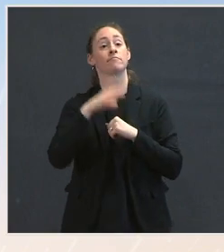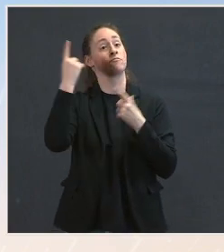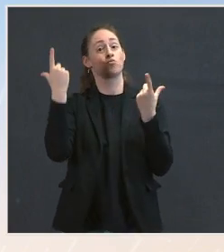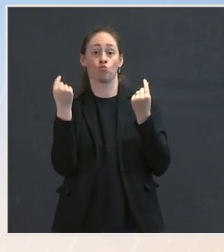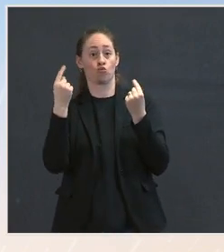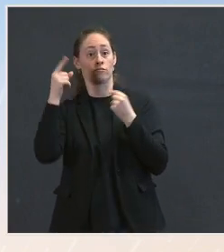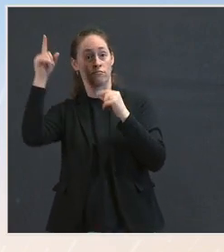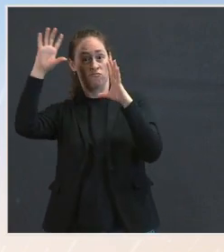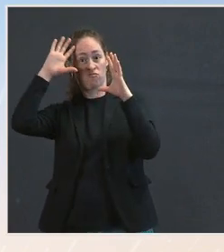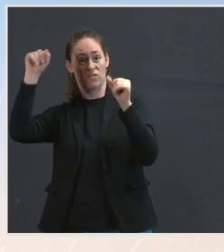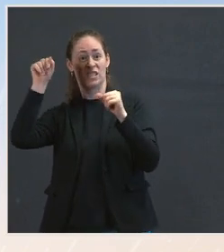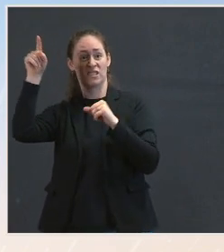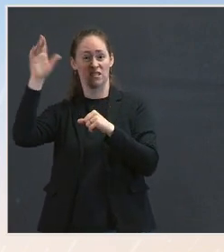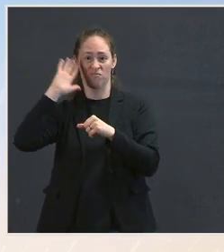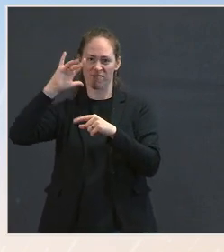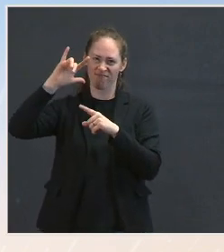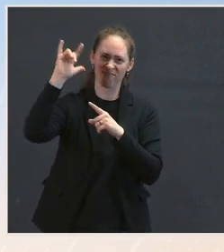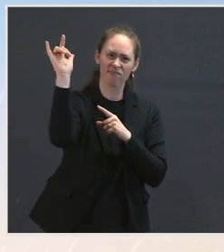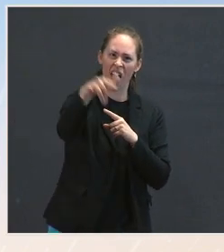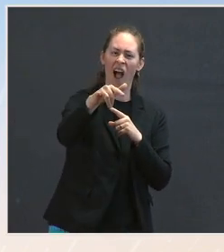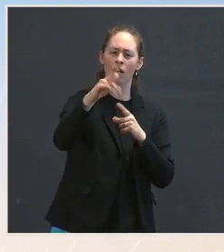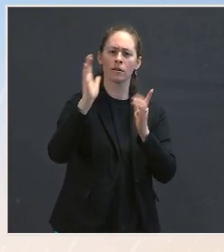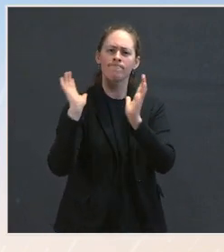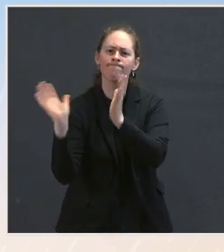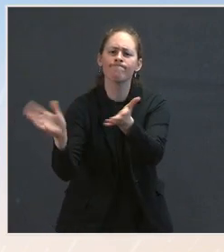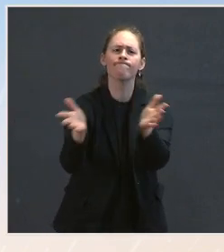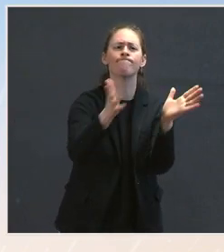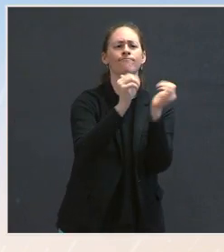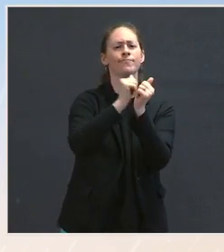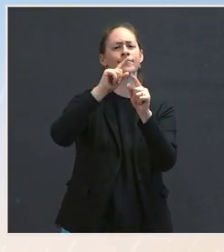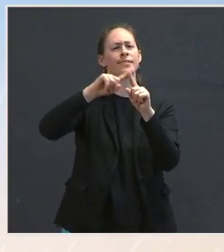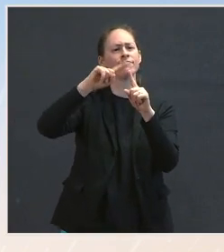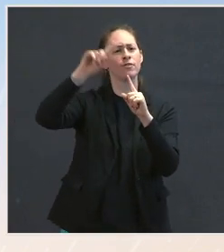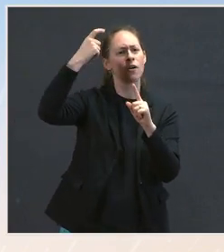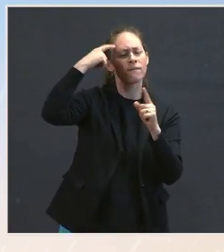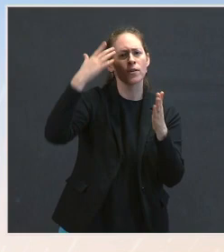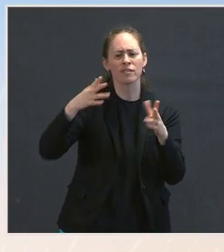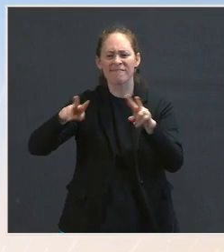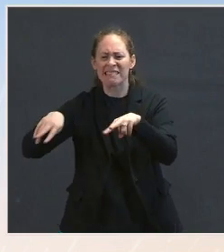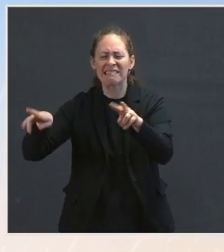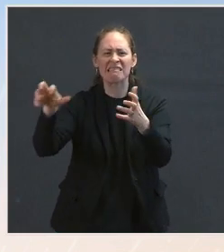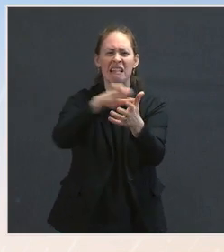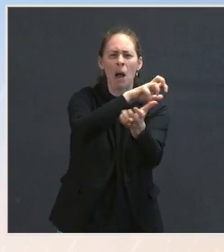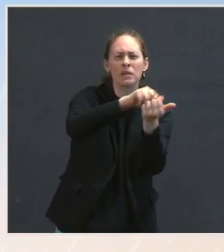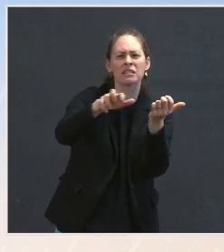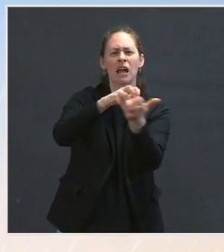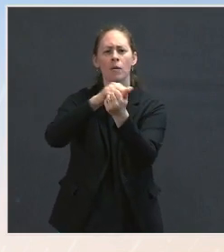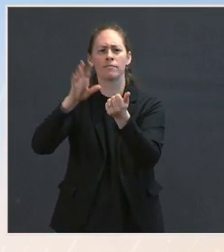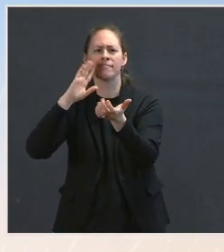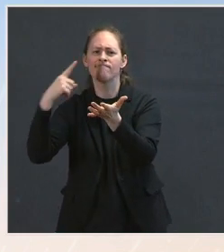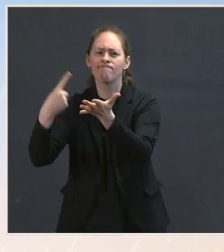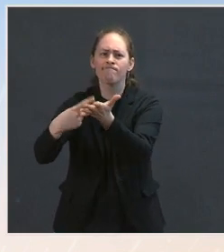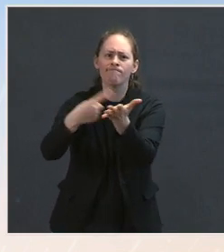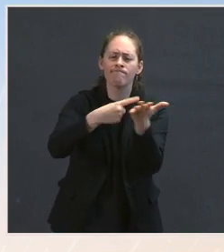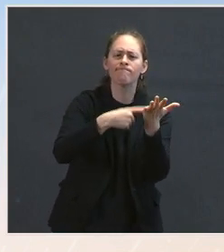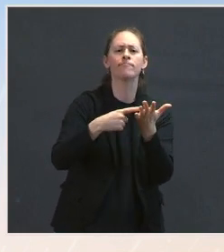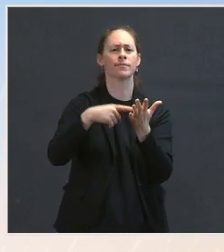and he'll be -- they'll be surveying the damage, and I'm sure he'll be getting an update and briefings from him directly. The President doesn't view the crisis